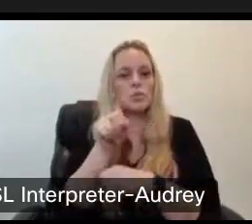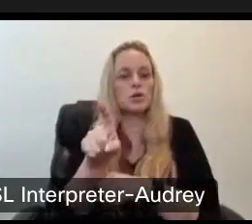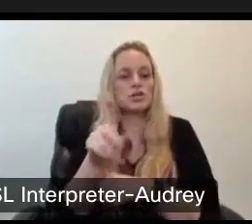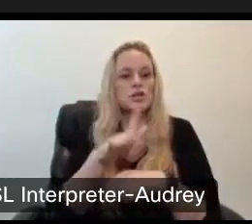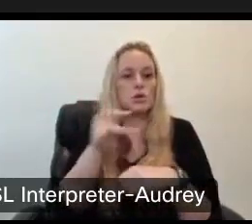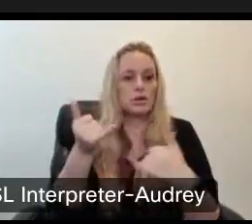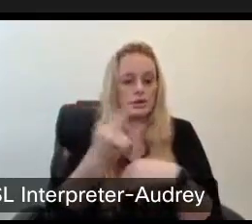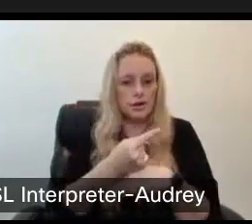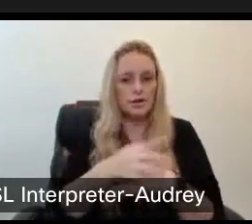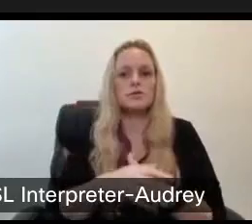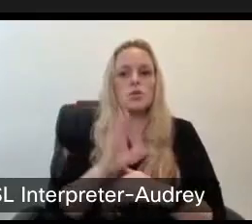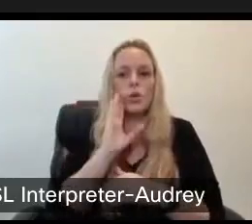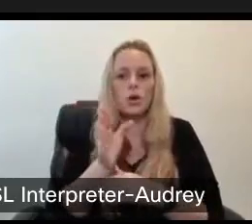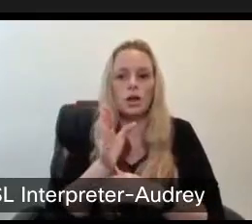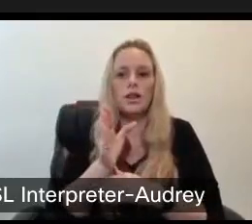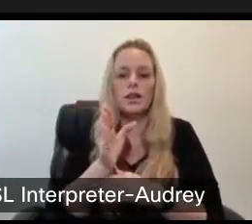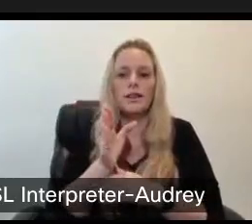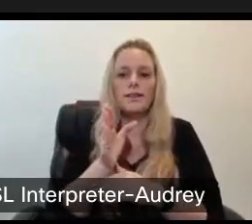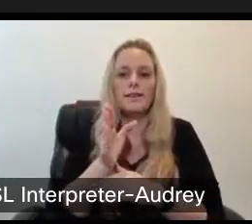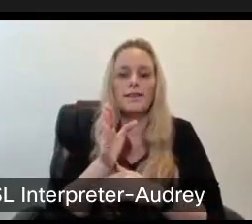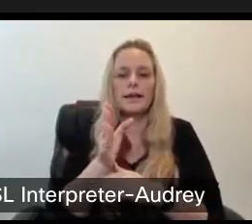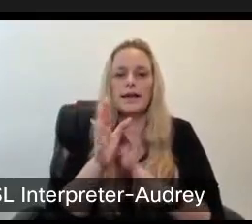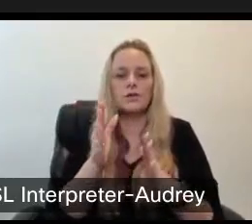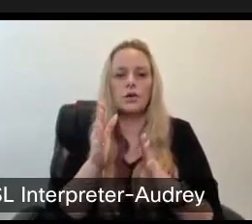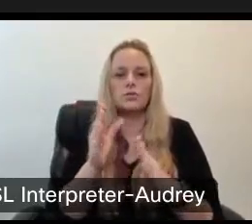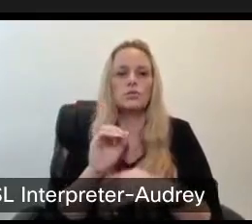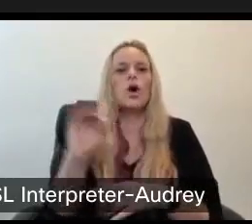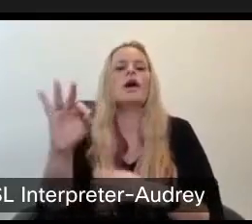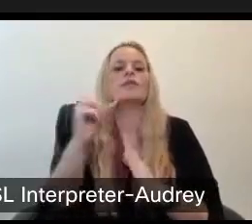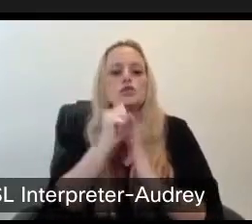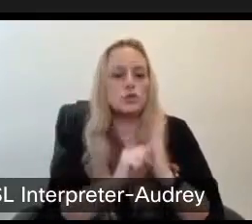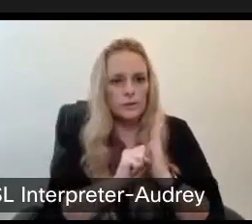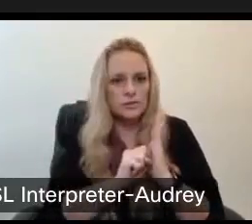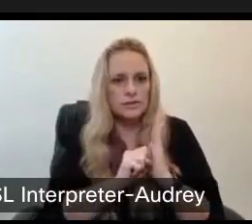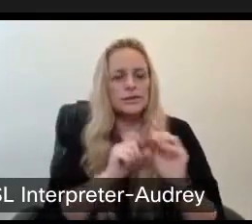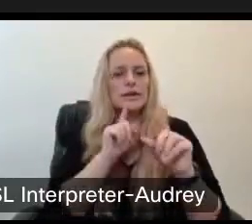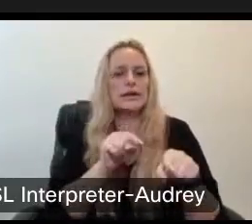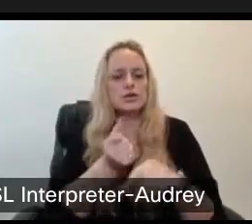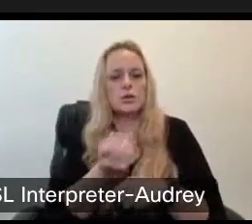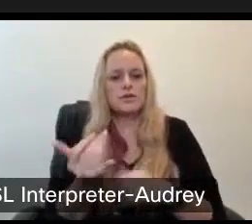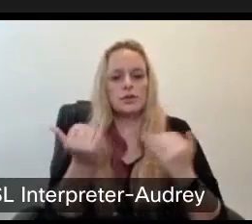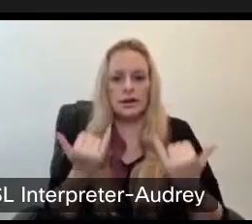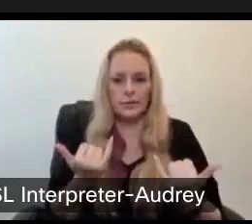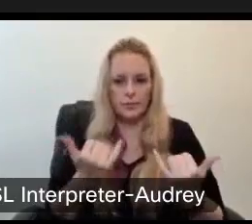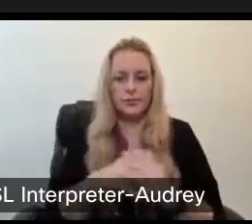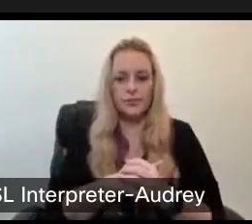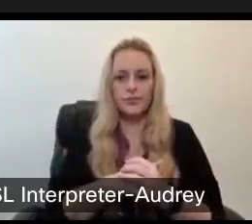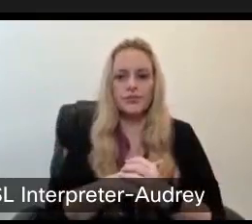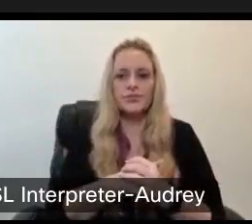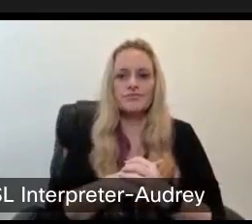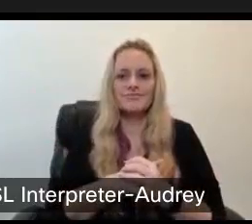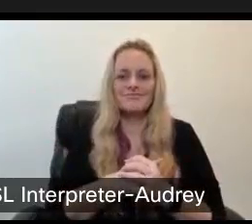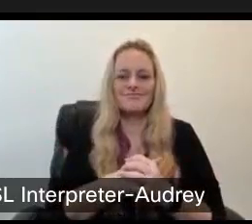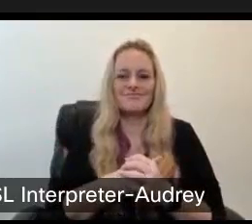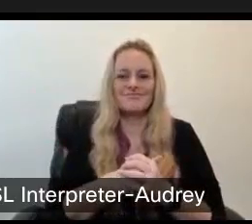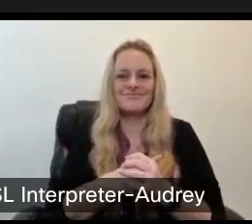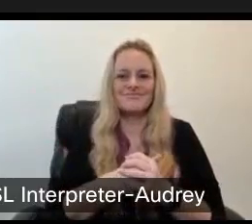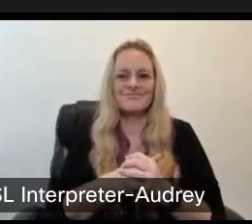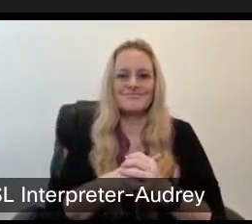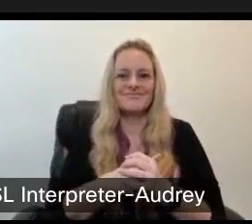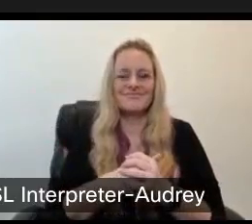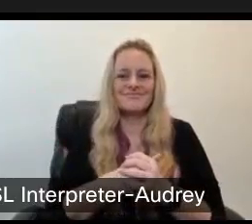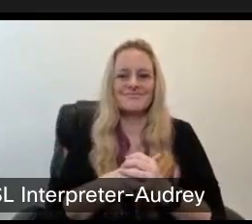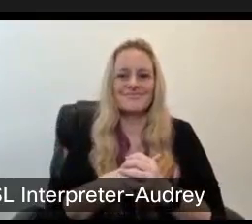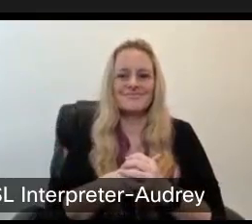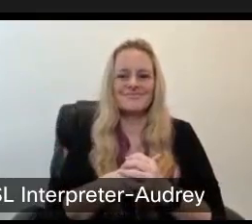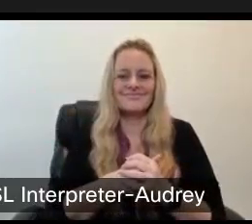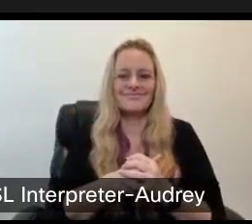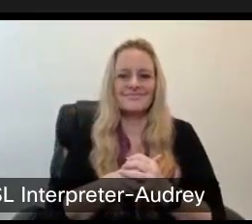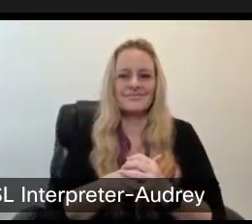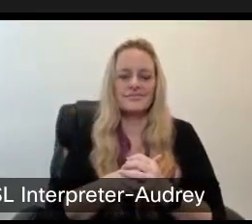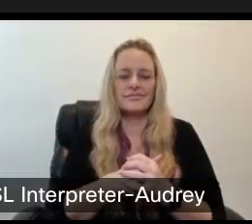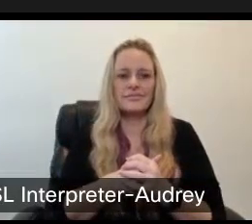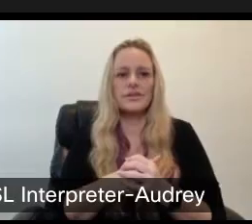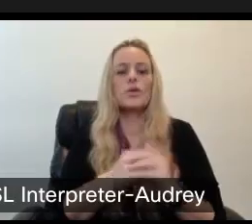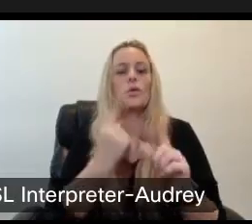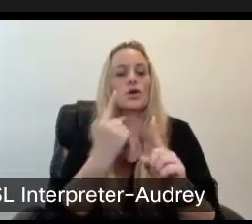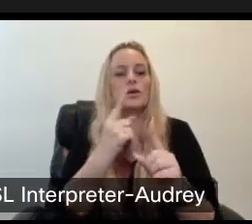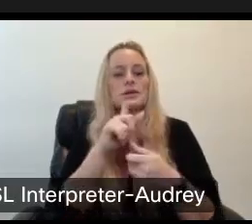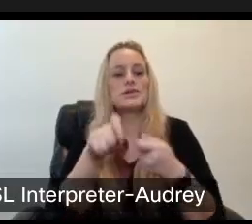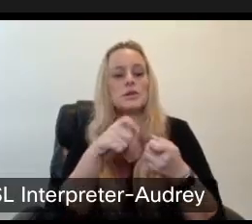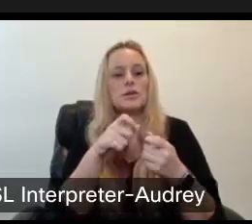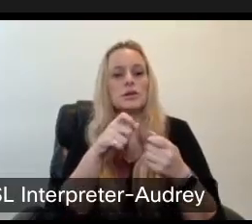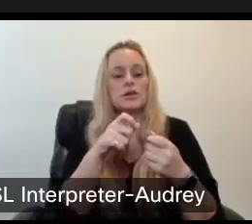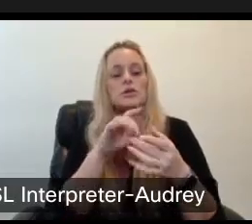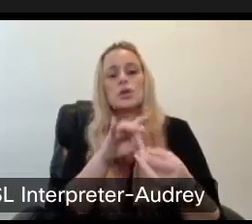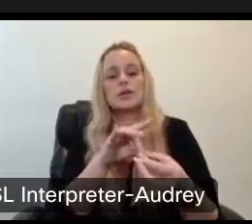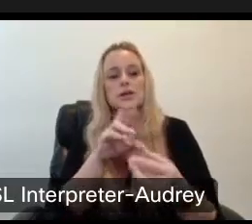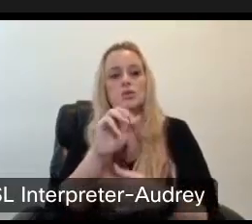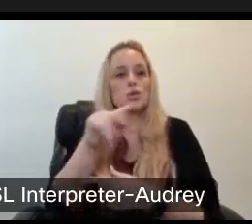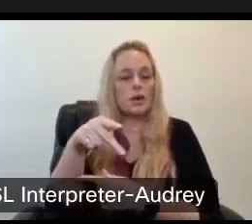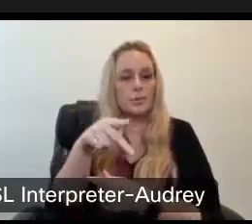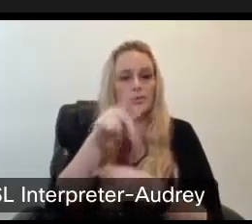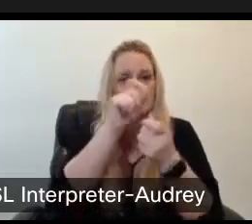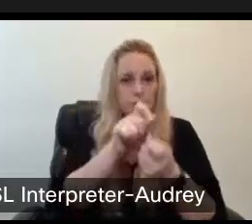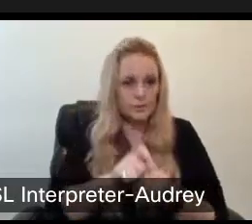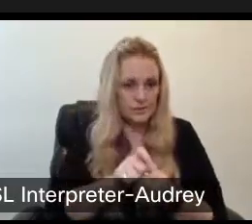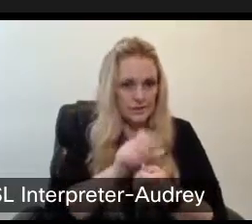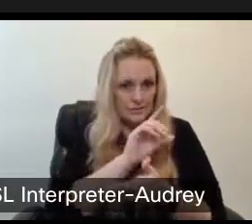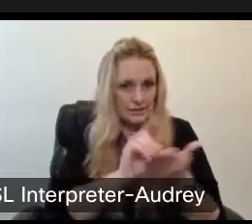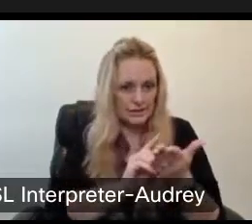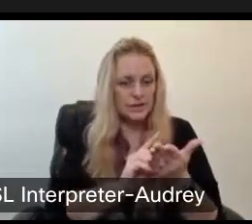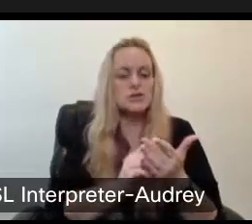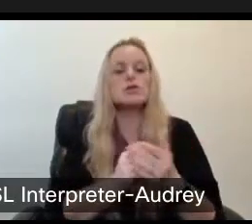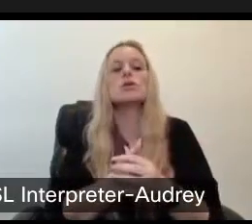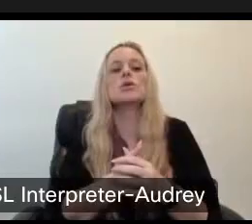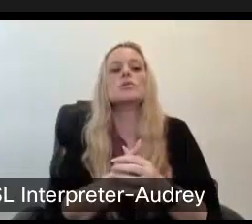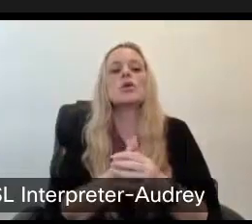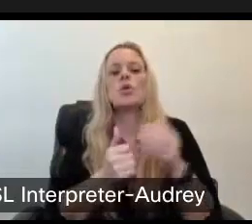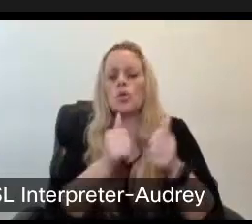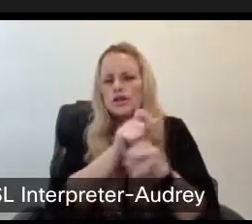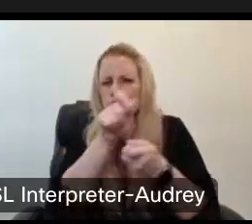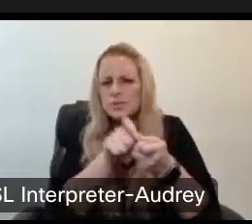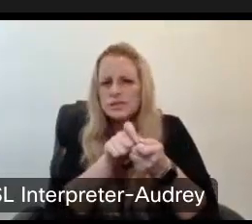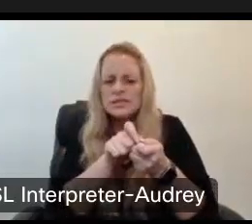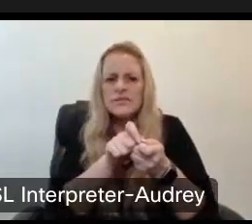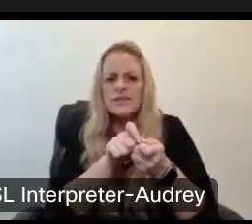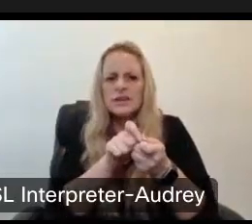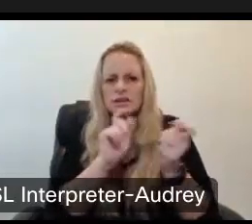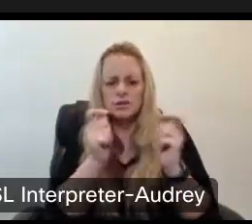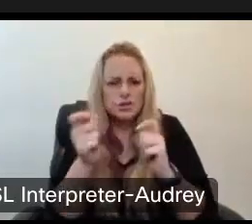And I'm going to kind of go off script and address some of those now. So one of the questions is was in regard to the ramp design specifics, which specific changes are being made to the pedestrian ramp design at each intersection?